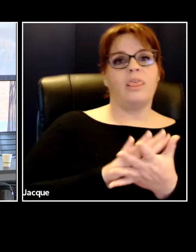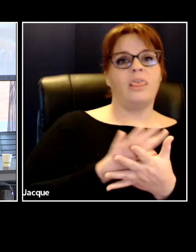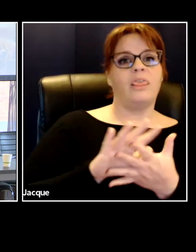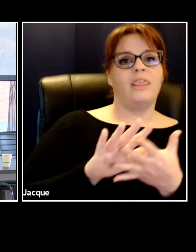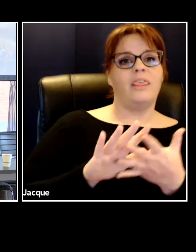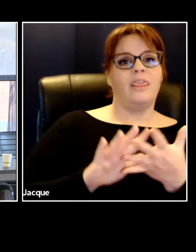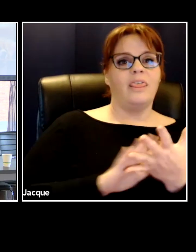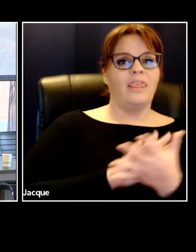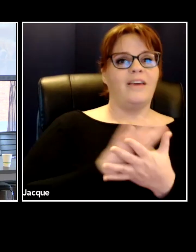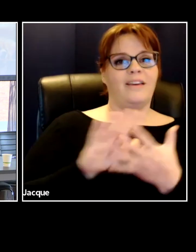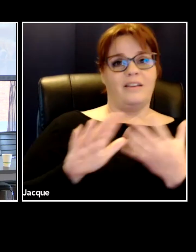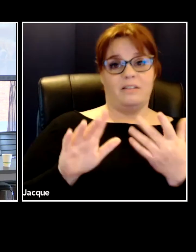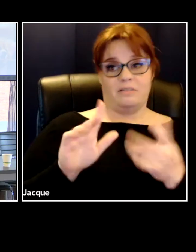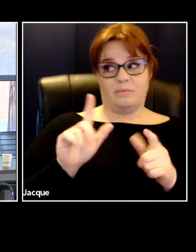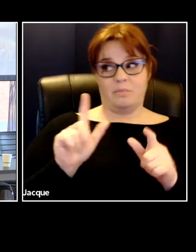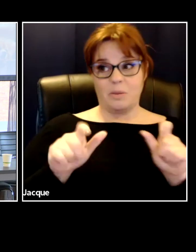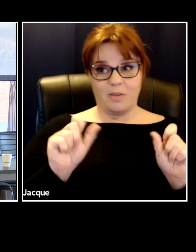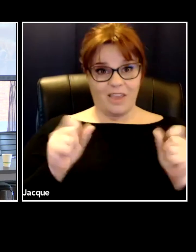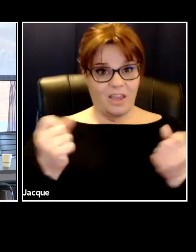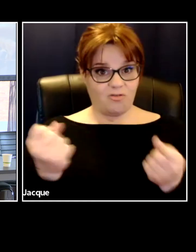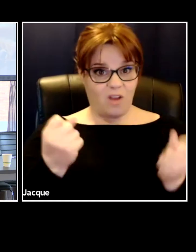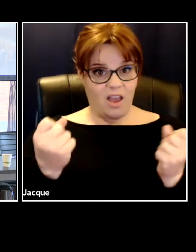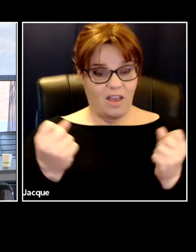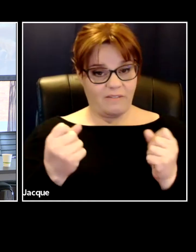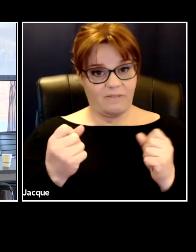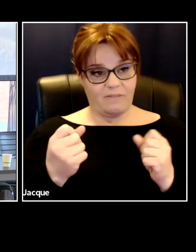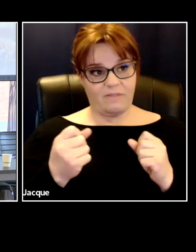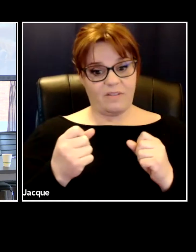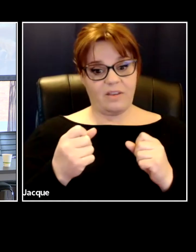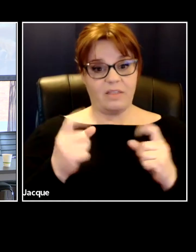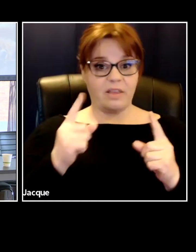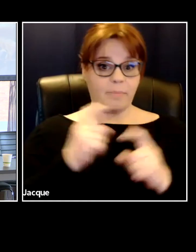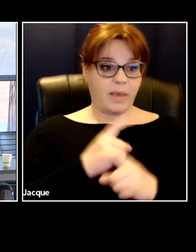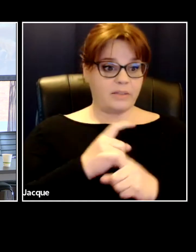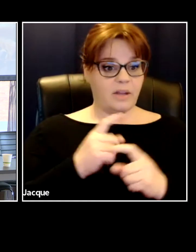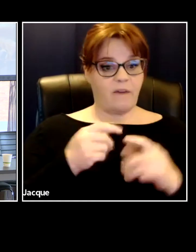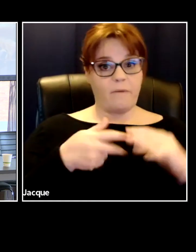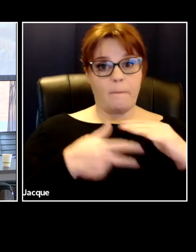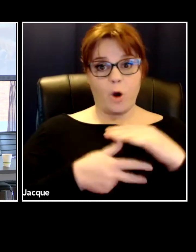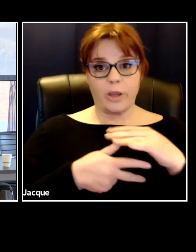with mobility disabilities, right? that complexity of the parking piece. Um the the stress of sort